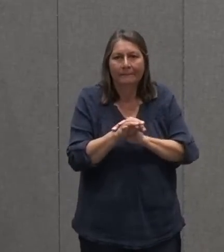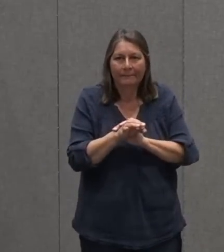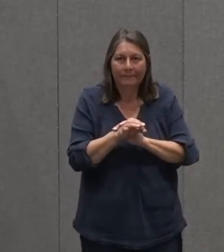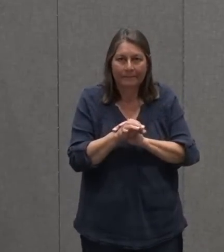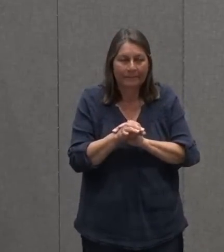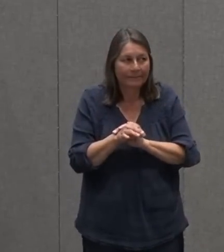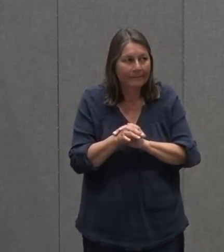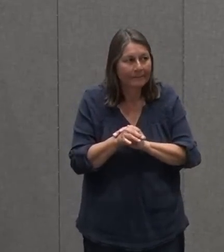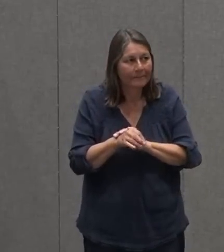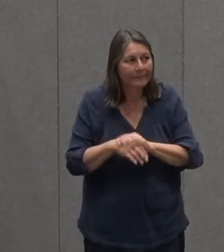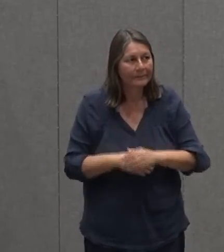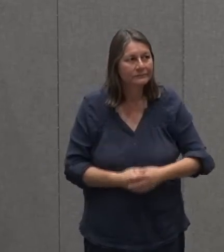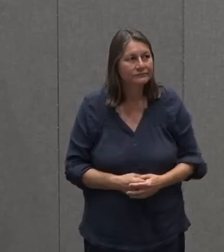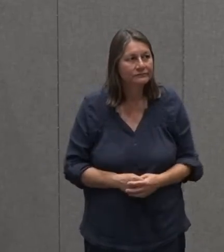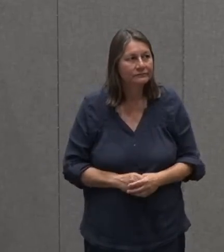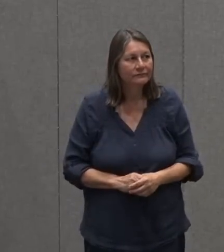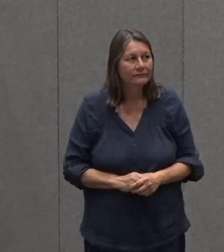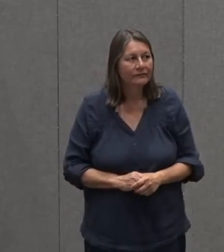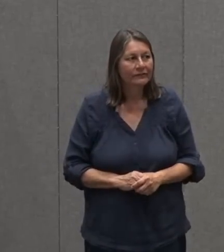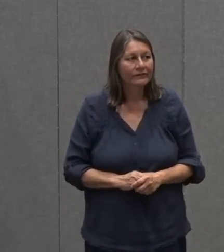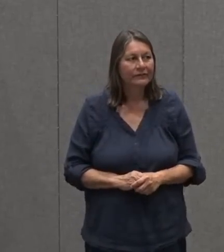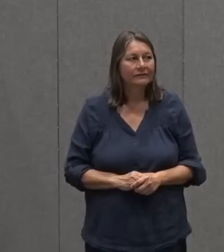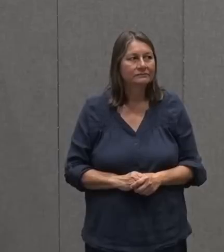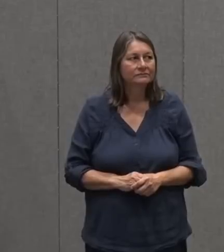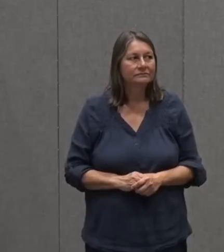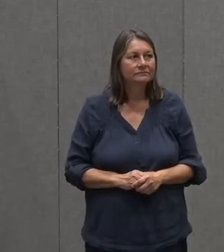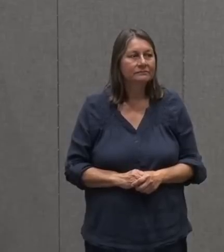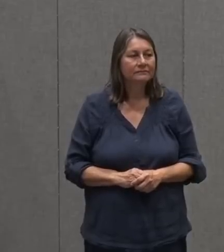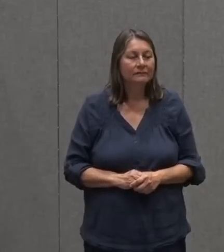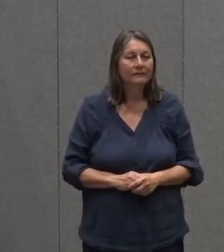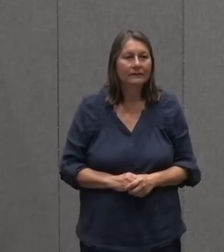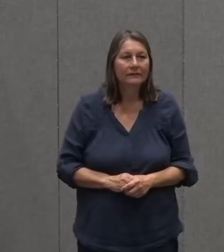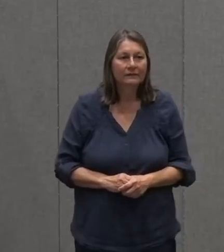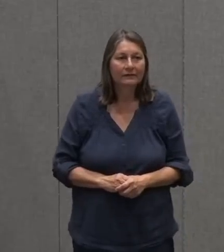Well, I wonder is that number,